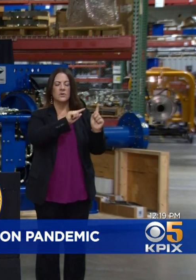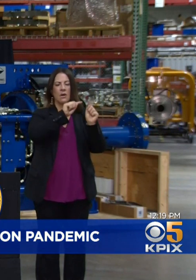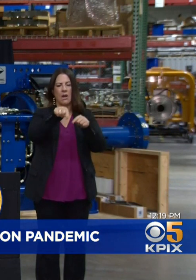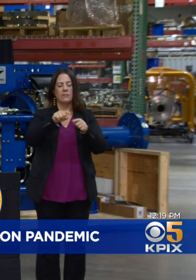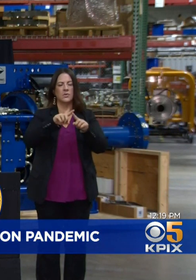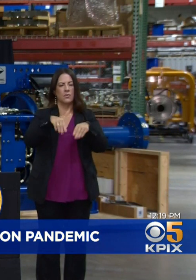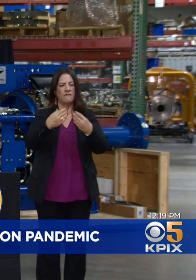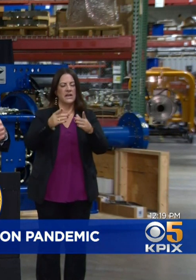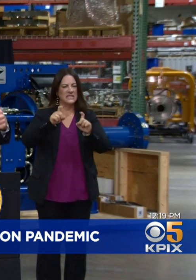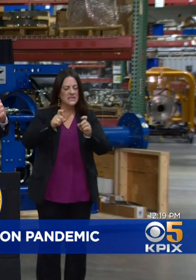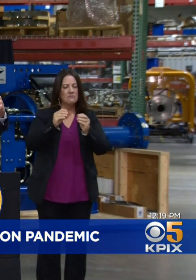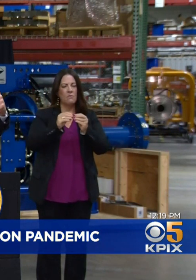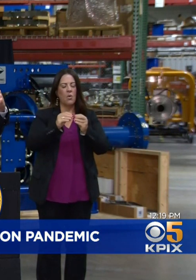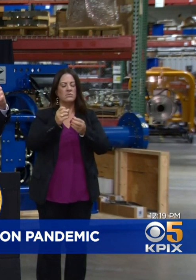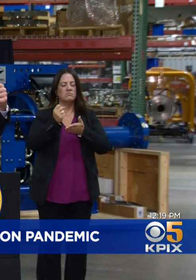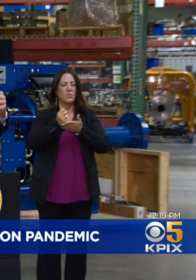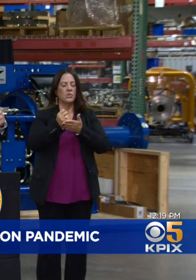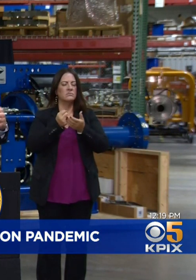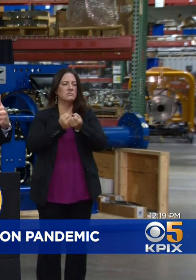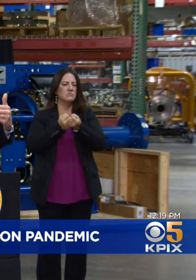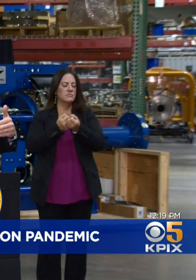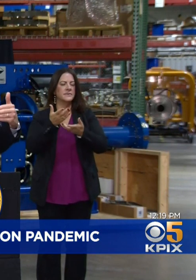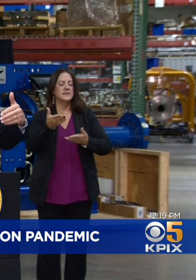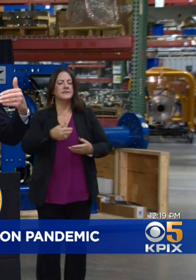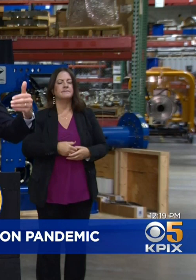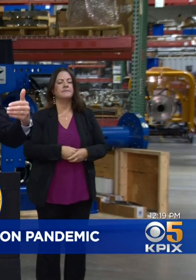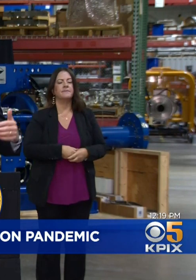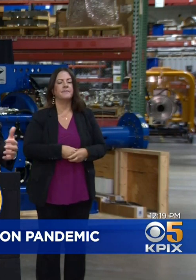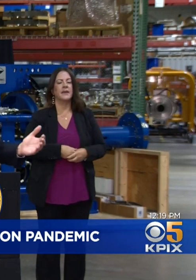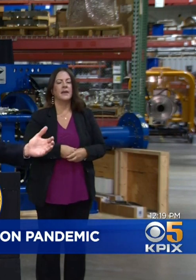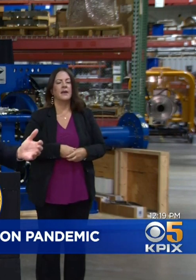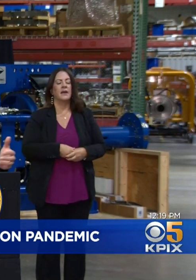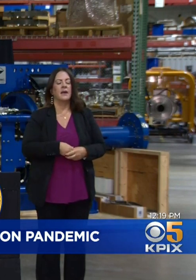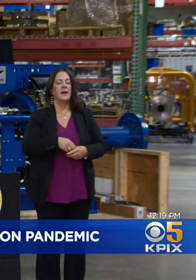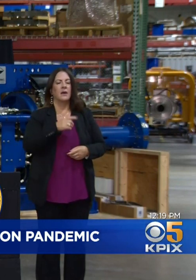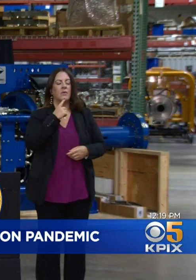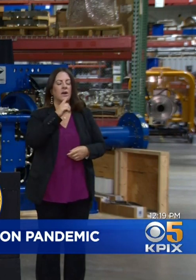RECALL. THE OPTUM SERVE IS OUR